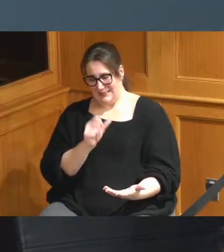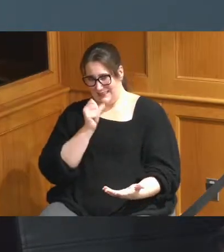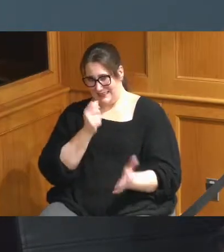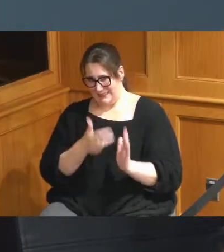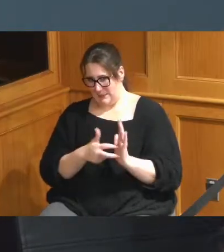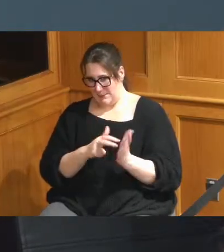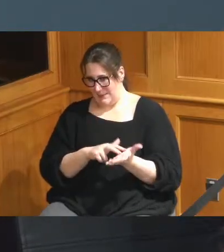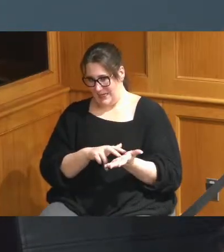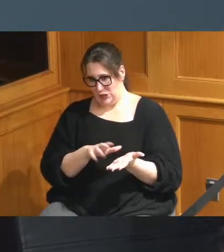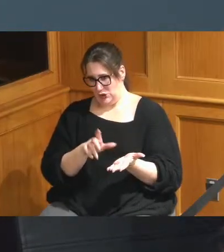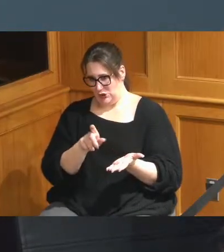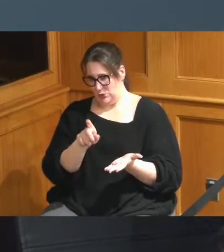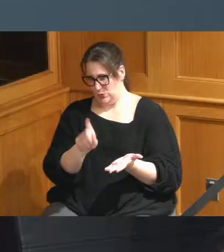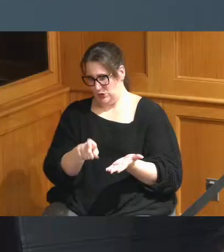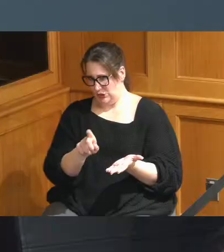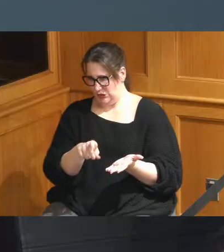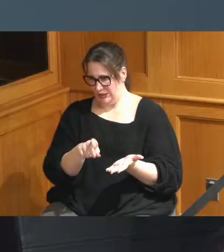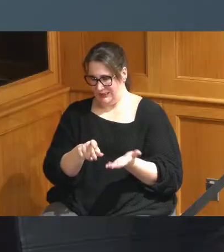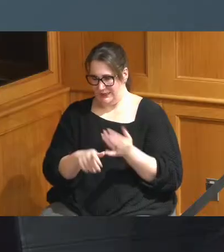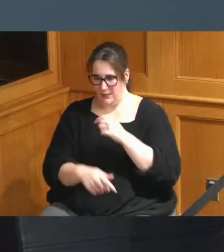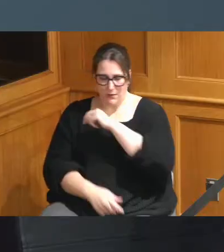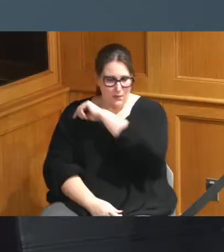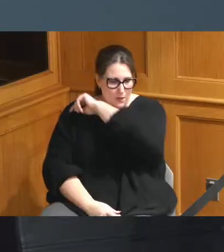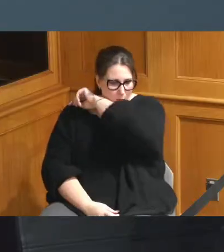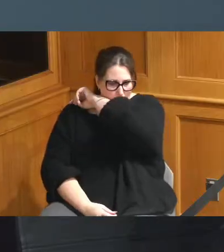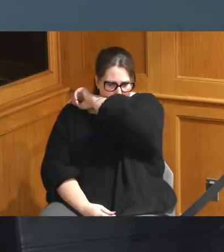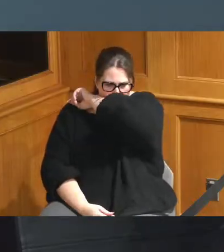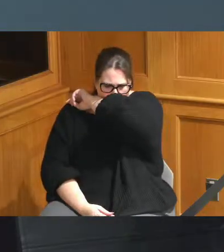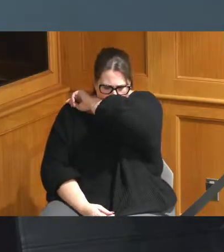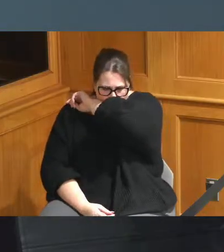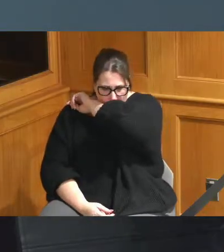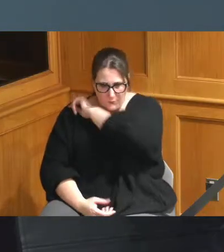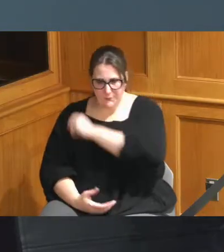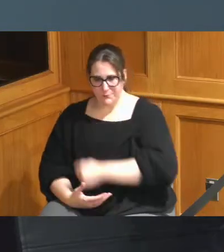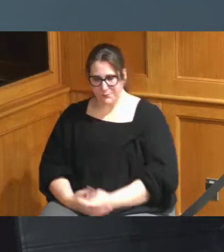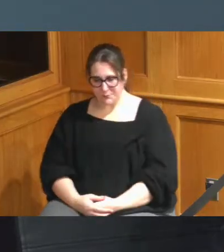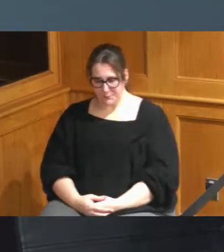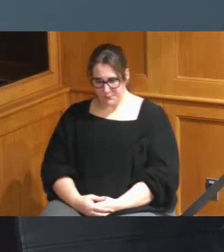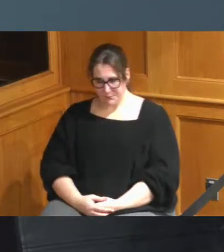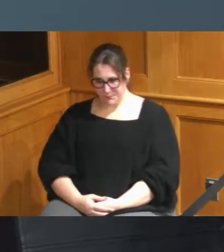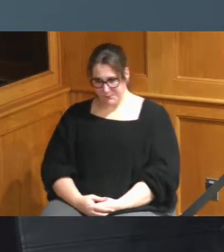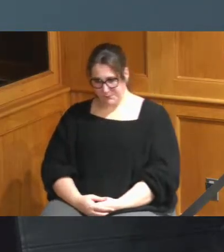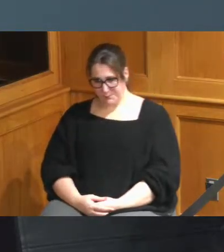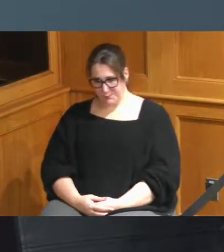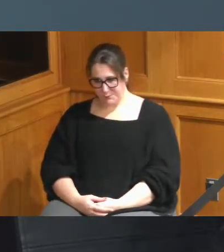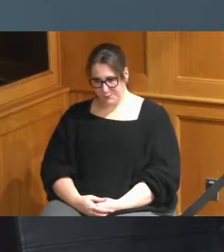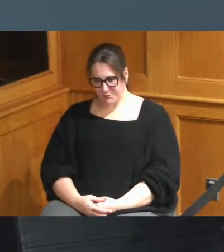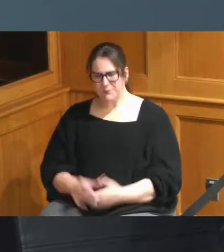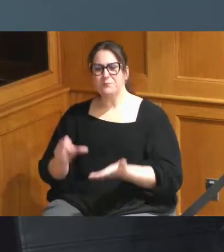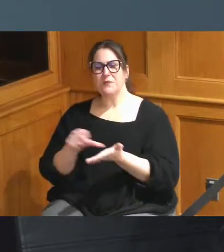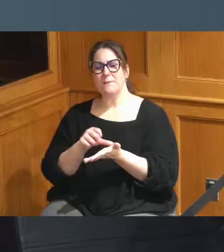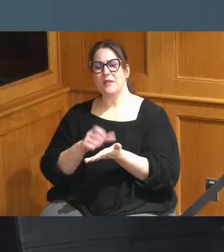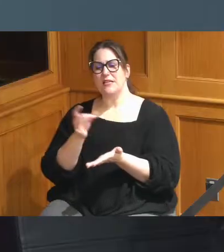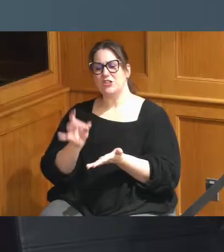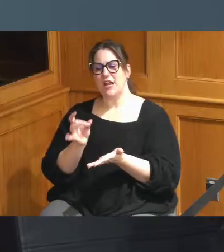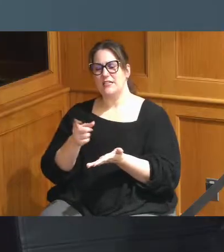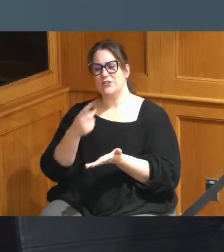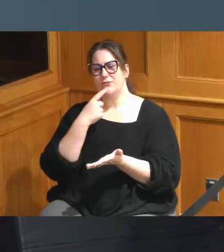the most appropriate for me. And then lastly just a a small question I had on page 18 you had about